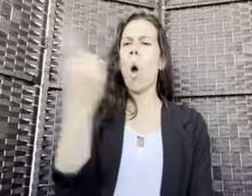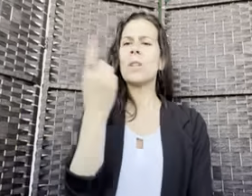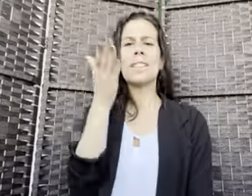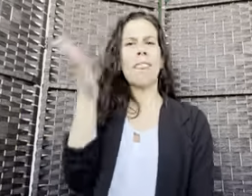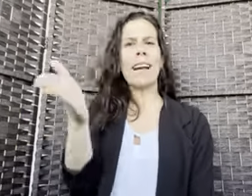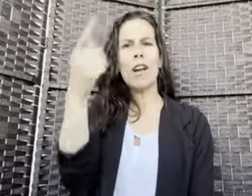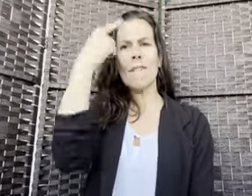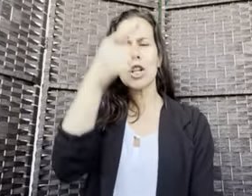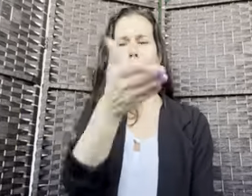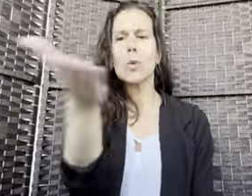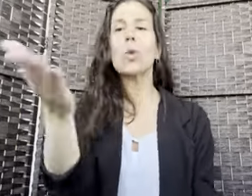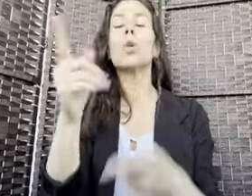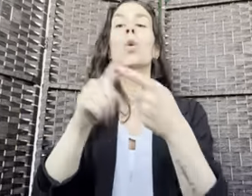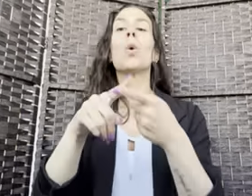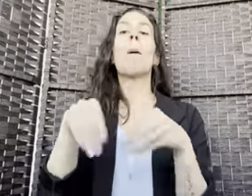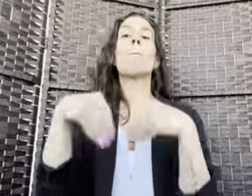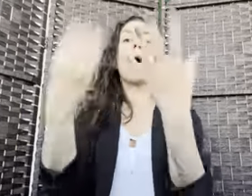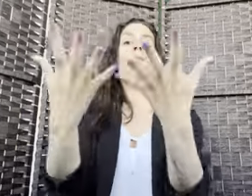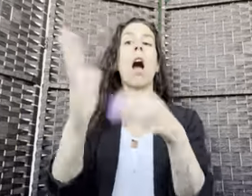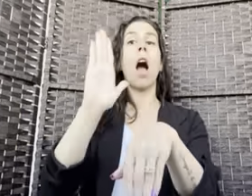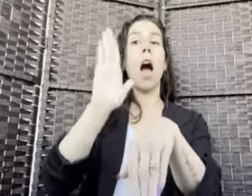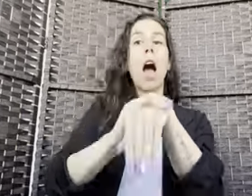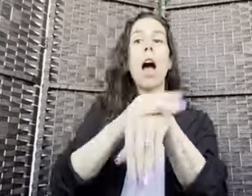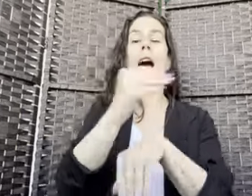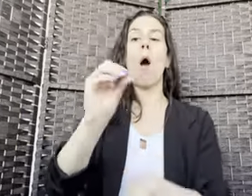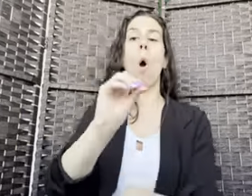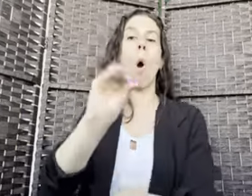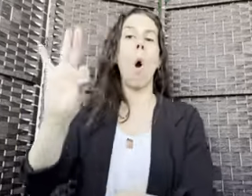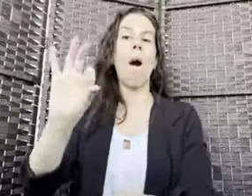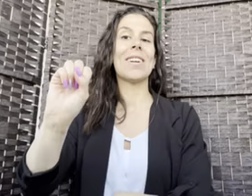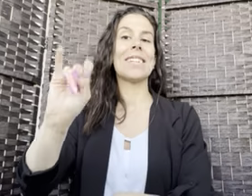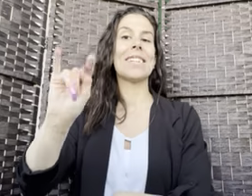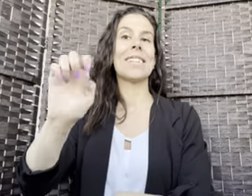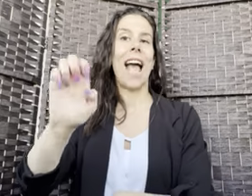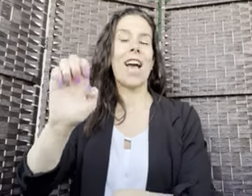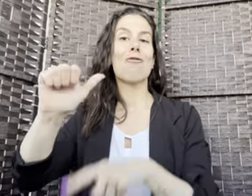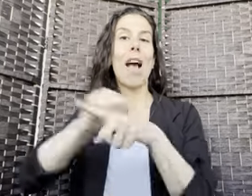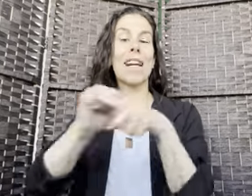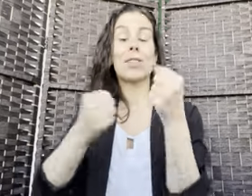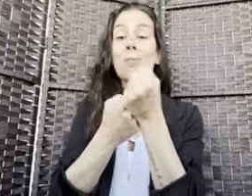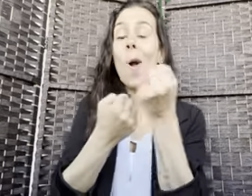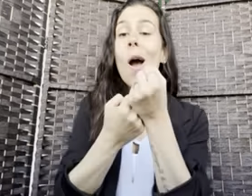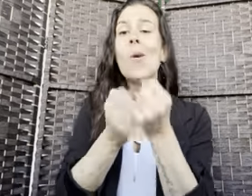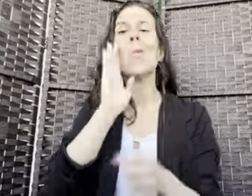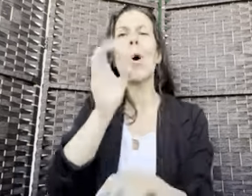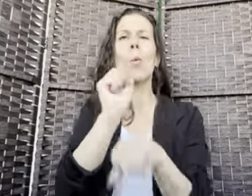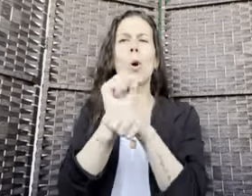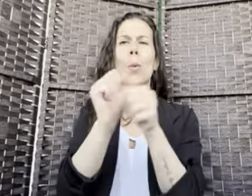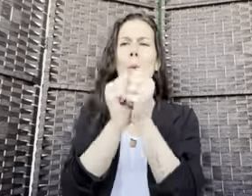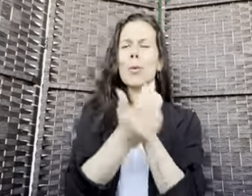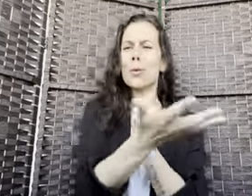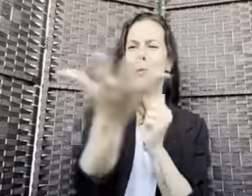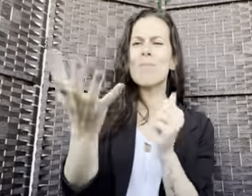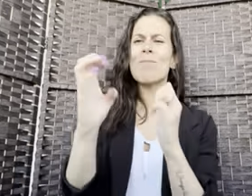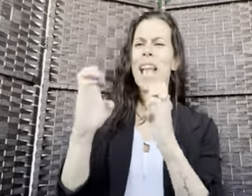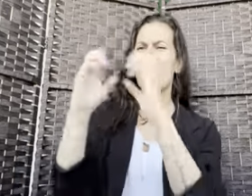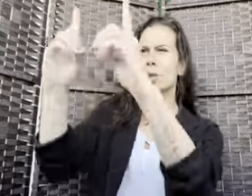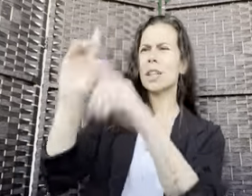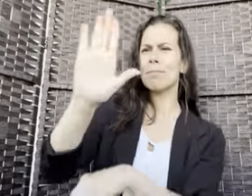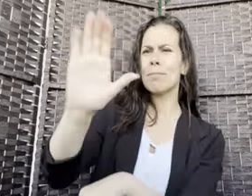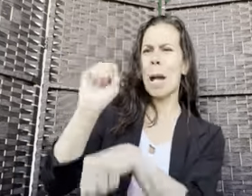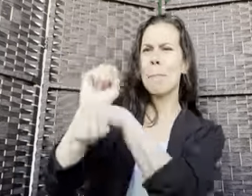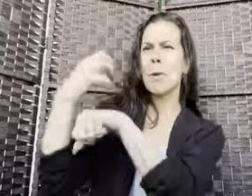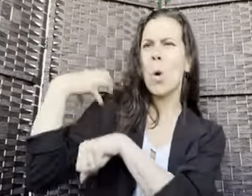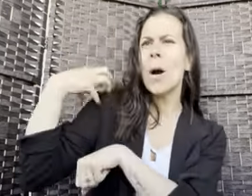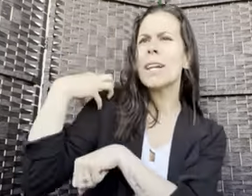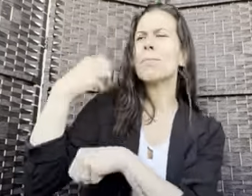We are there for you to provide on and off-site training support and will work with you to educate your employer